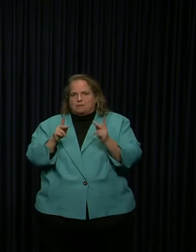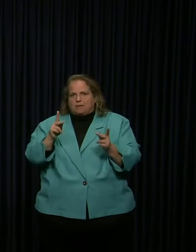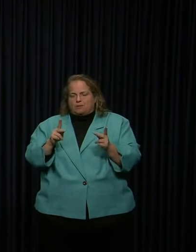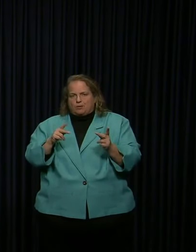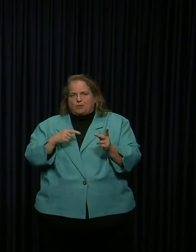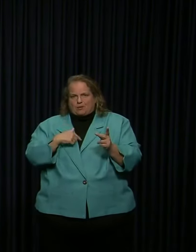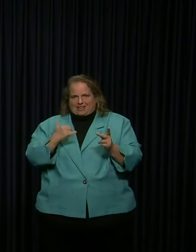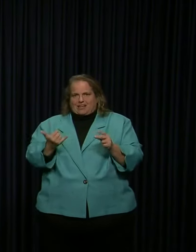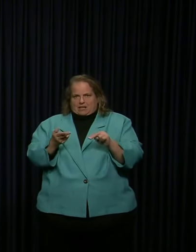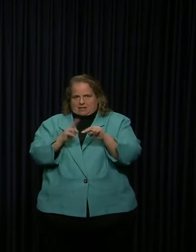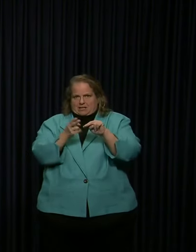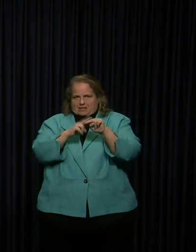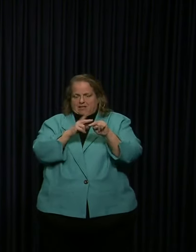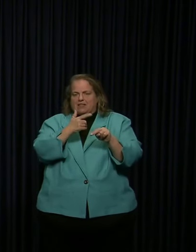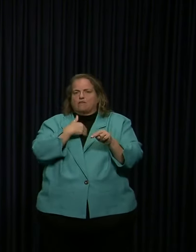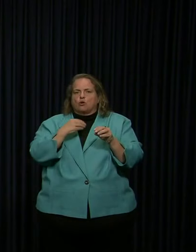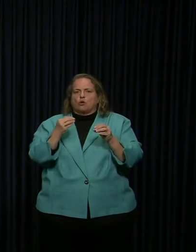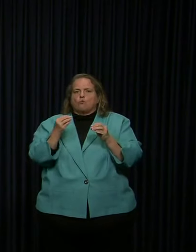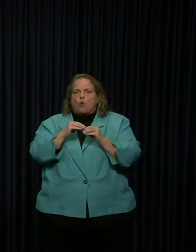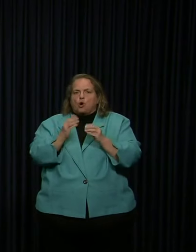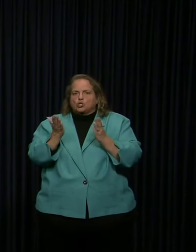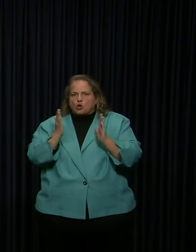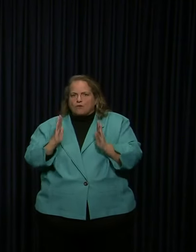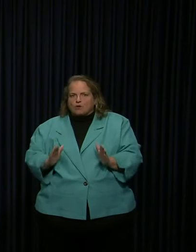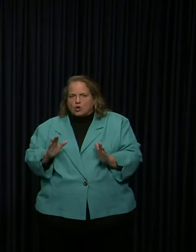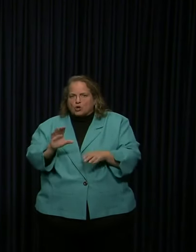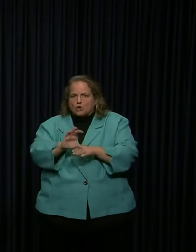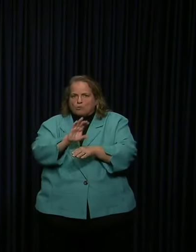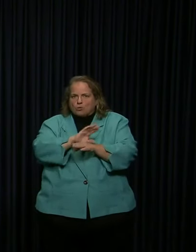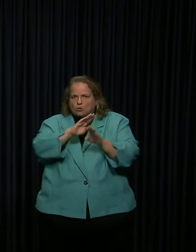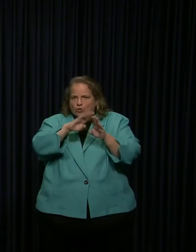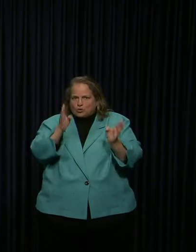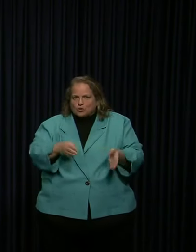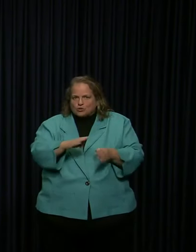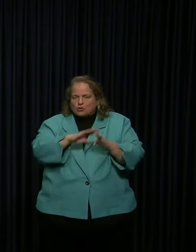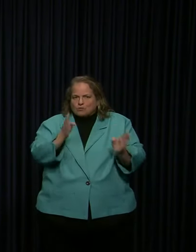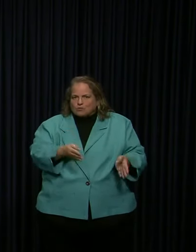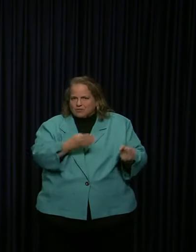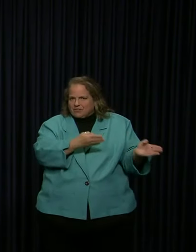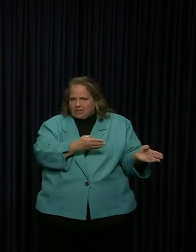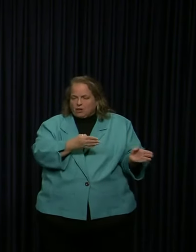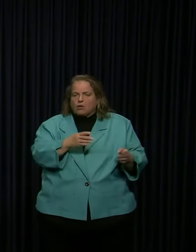THE NUMBER OF PEOPLE THAT NEED